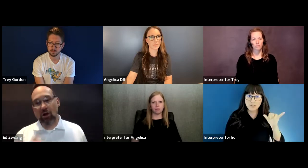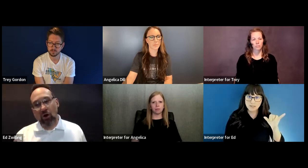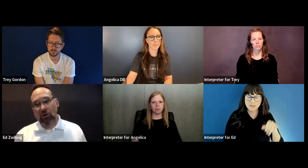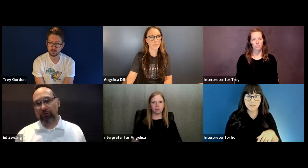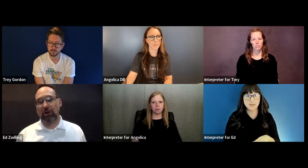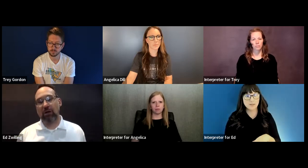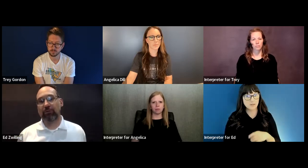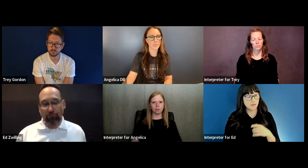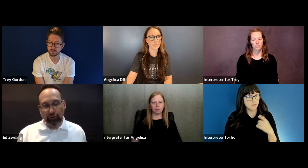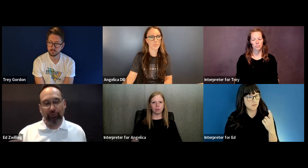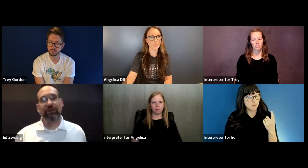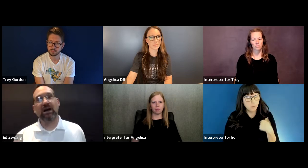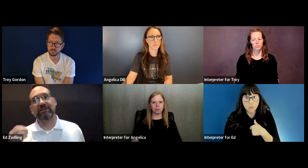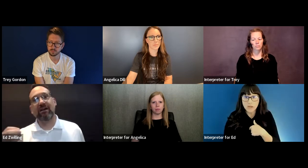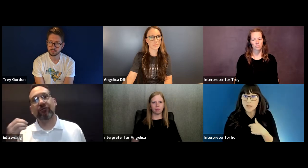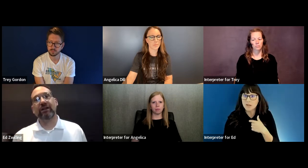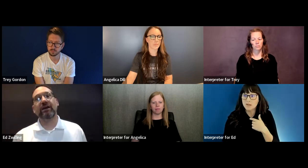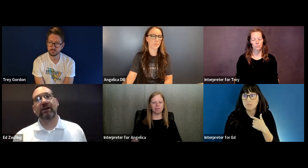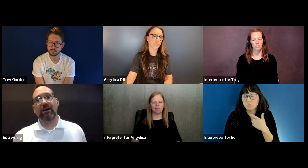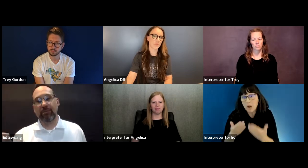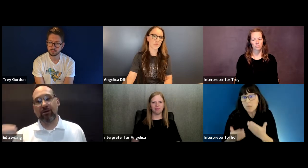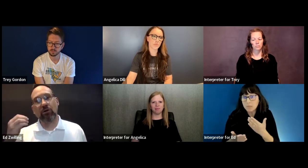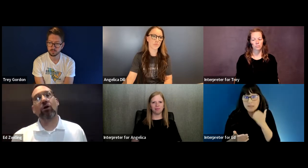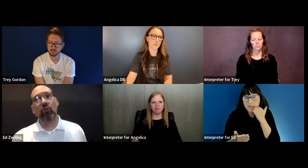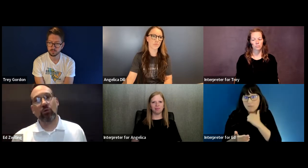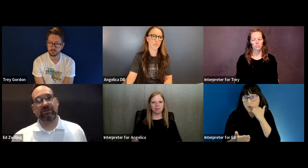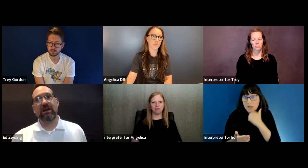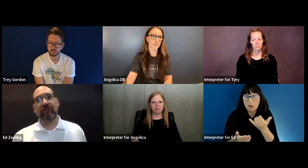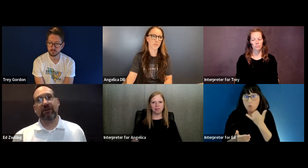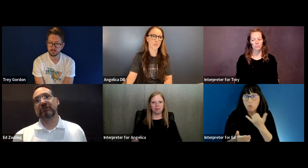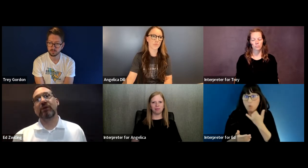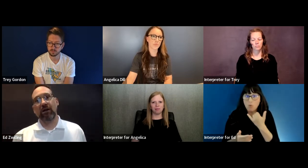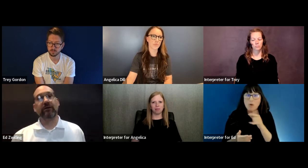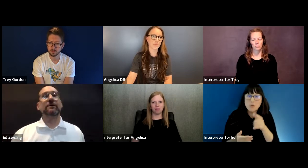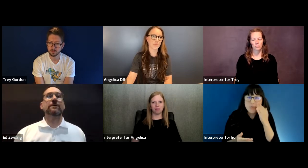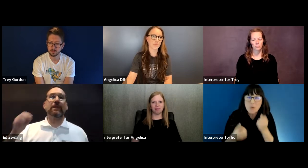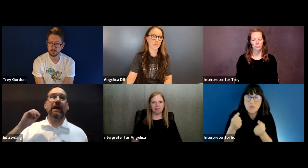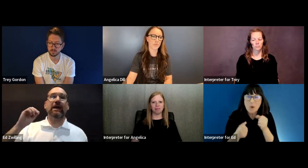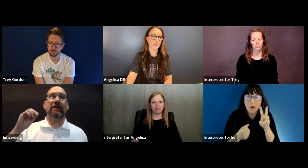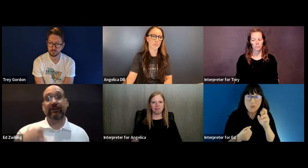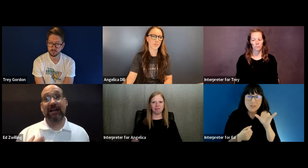calls probably multiple times every day about our car warranty having expired and at least